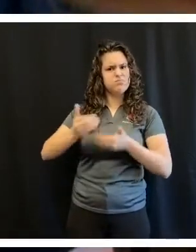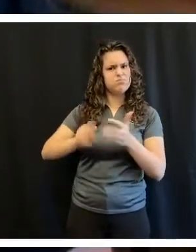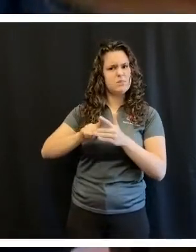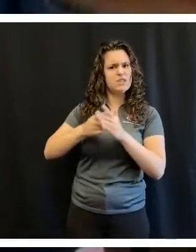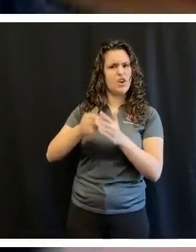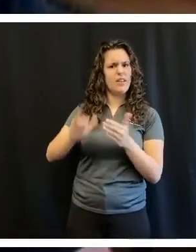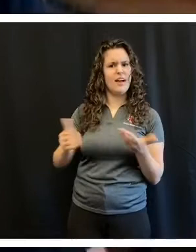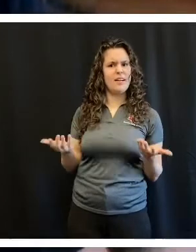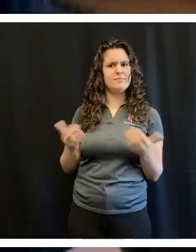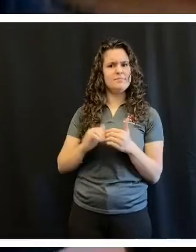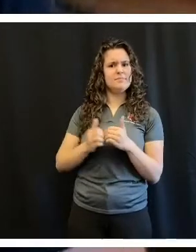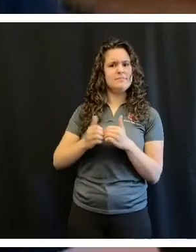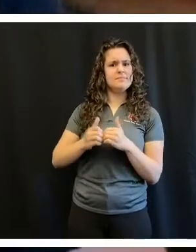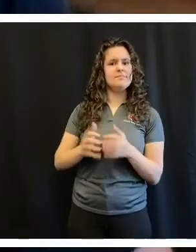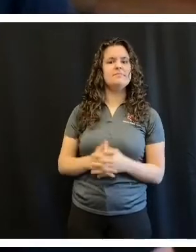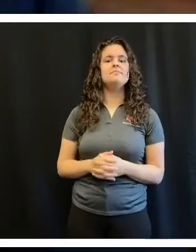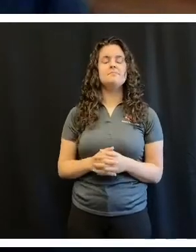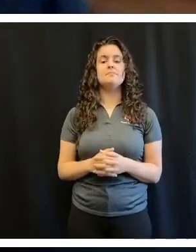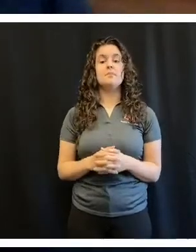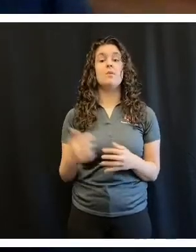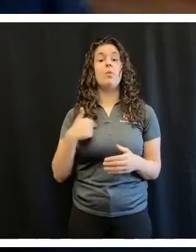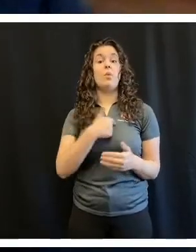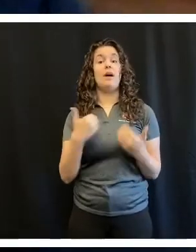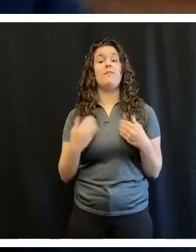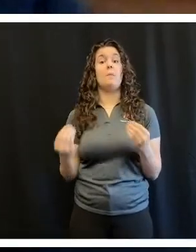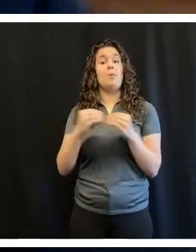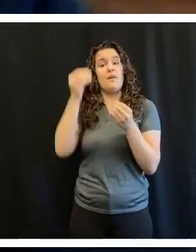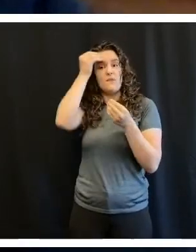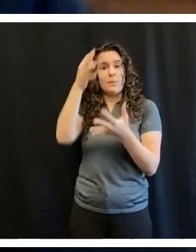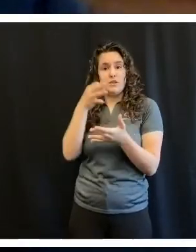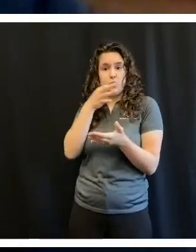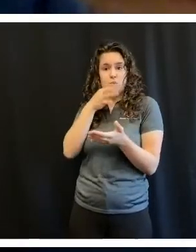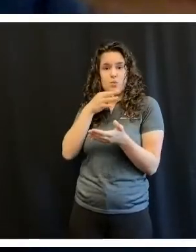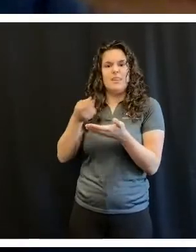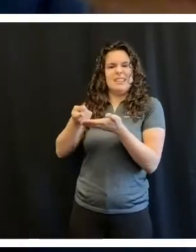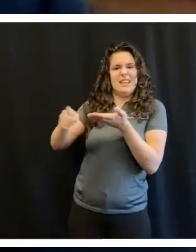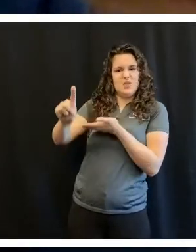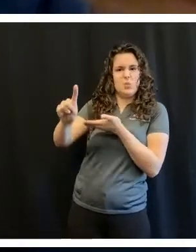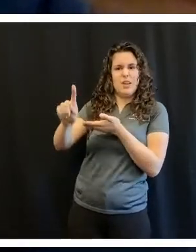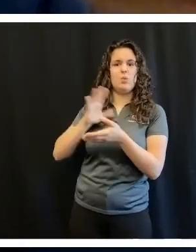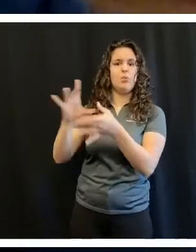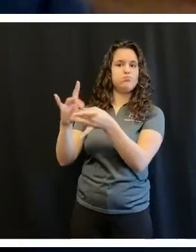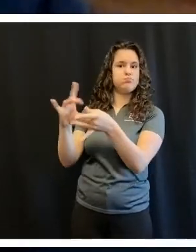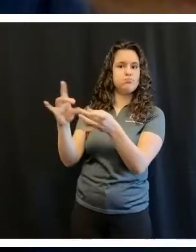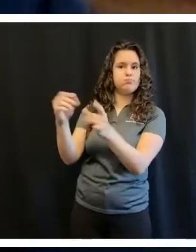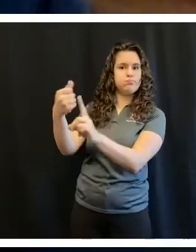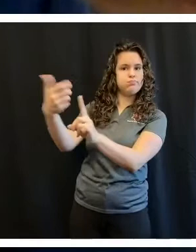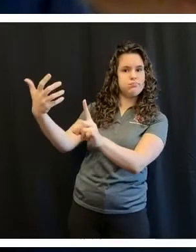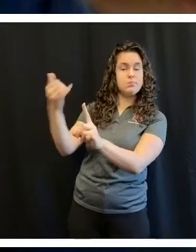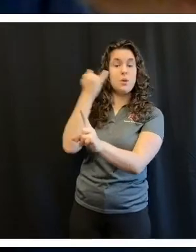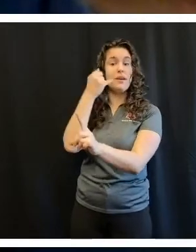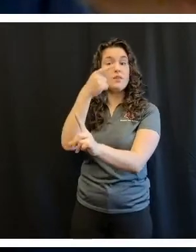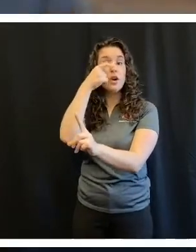We've got more information about that coming up next week, if you're interested or you know somebody that might be interested in participating